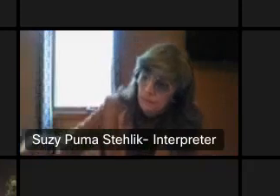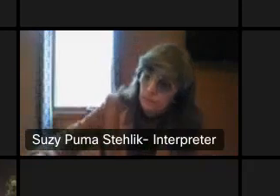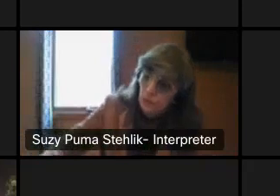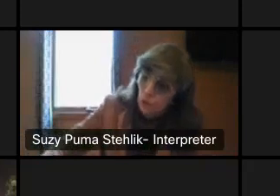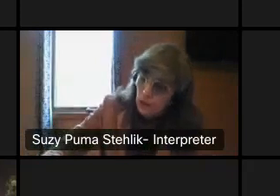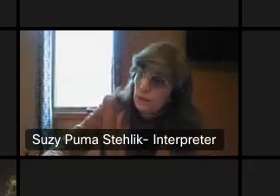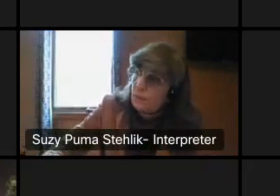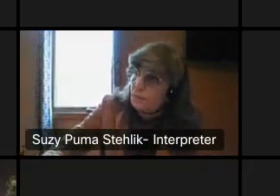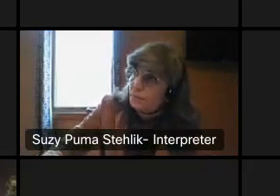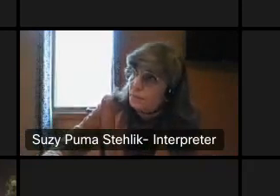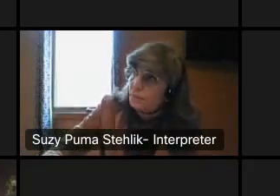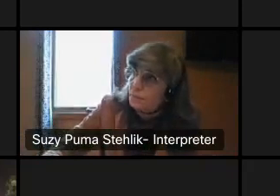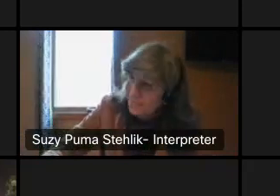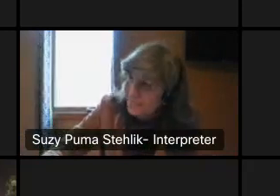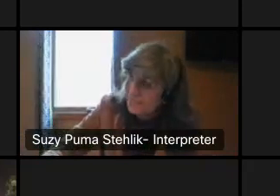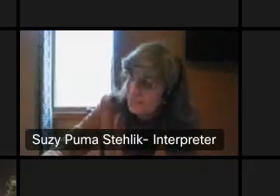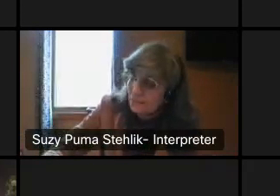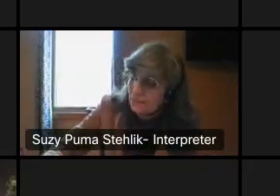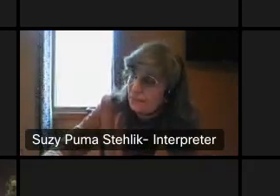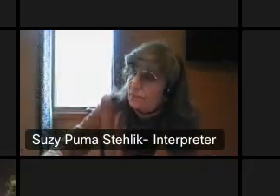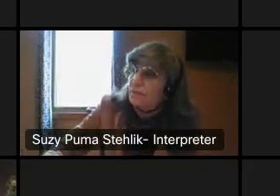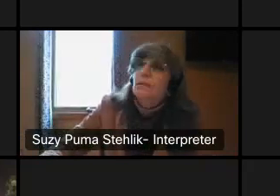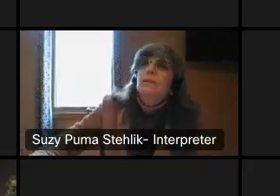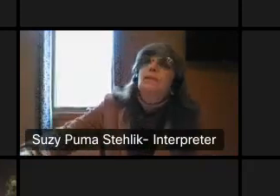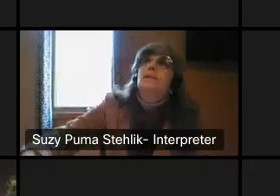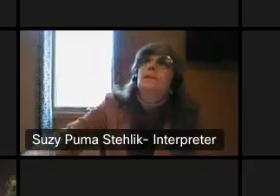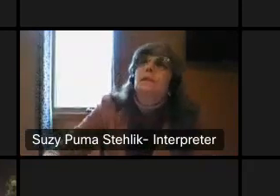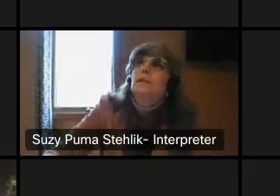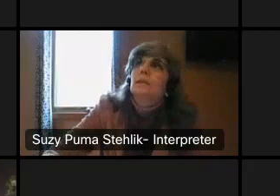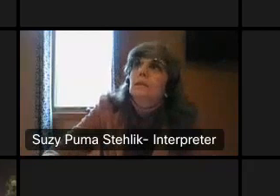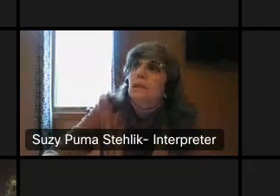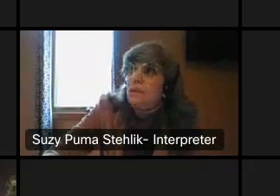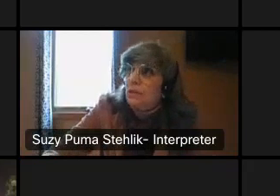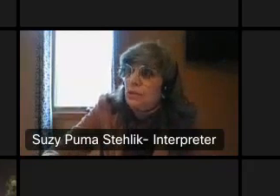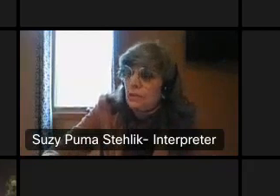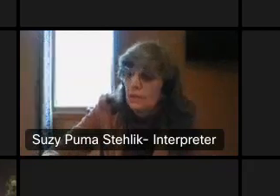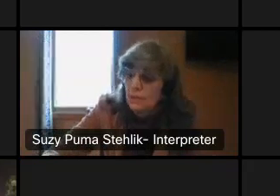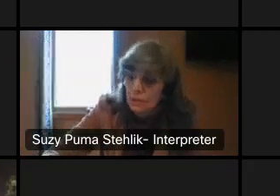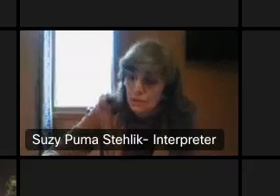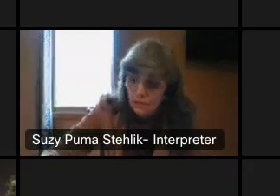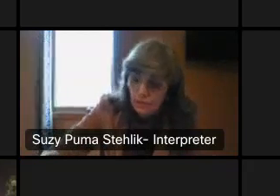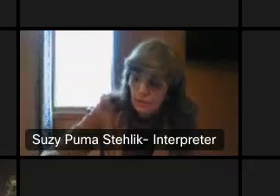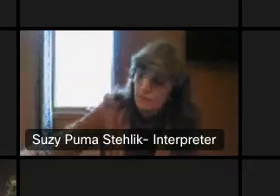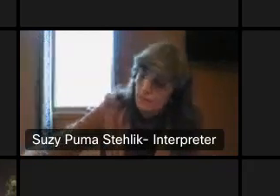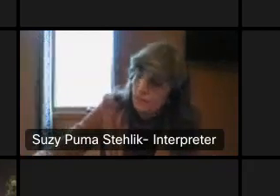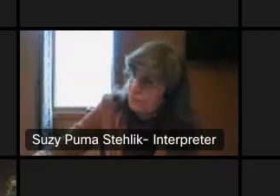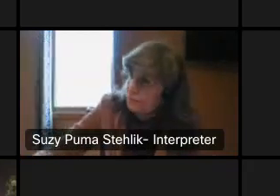Has been consulted in this matter. I think the other discussion too.